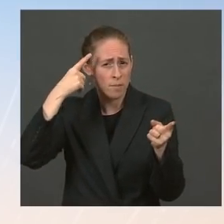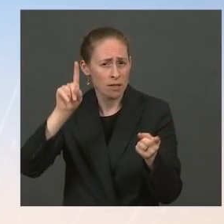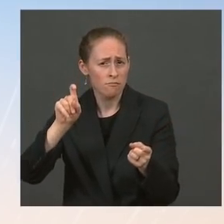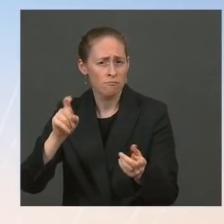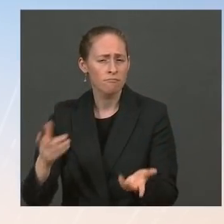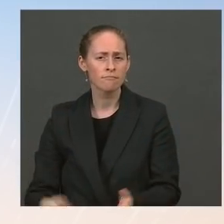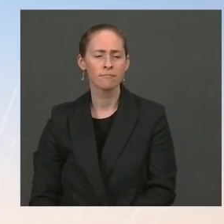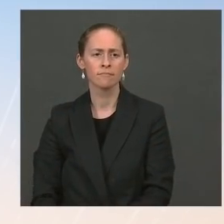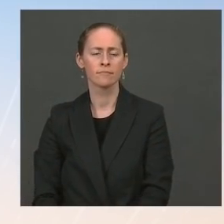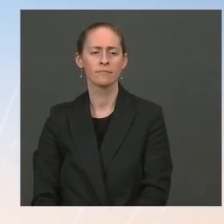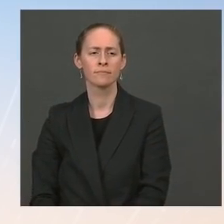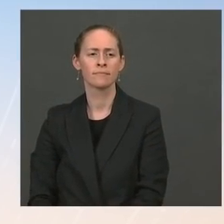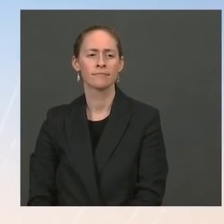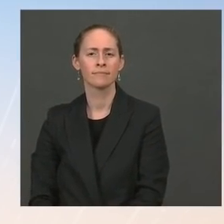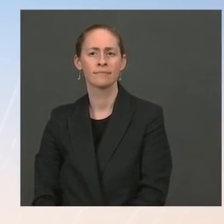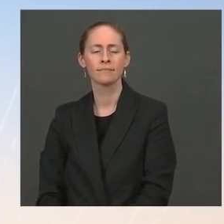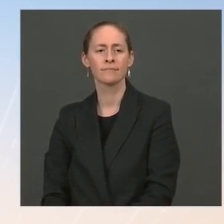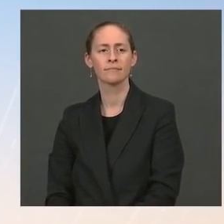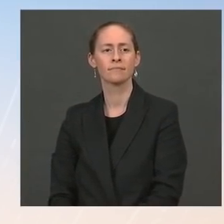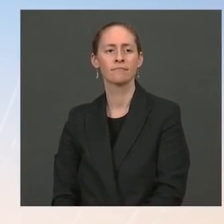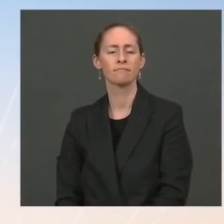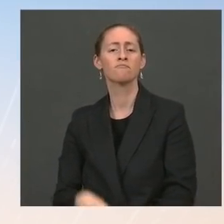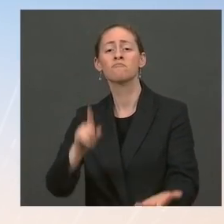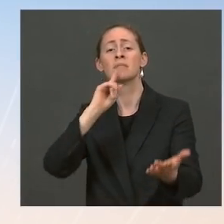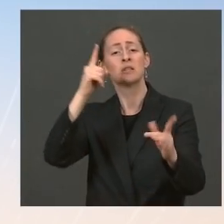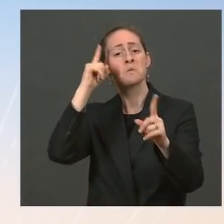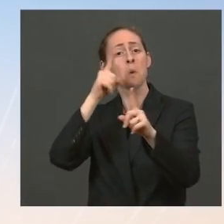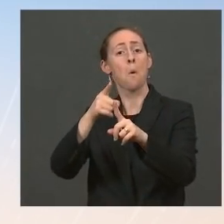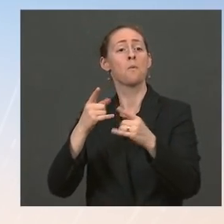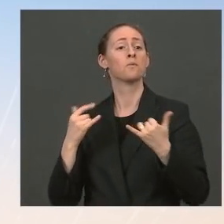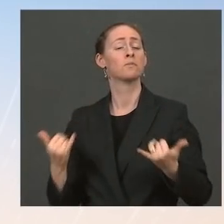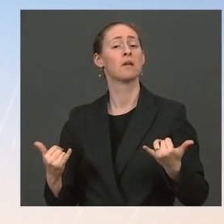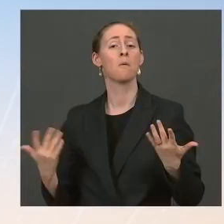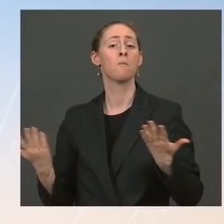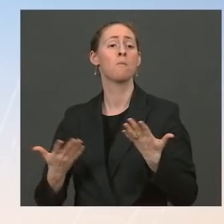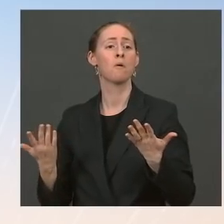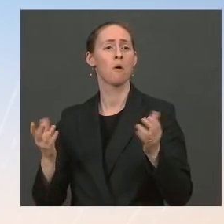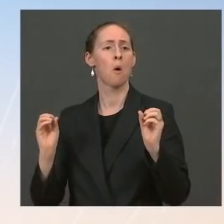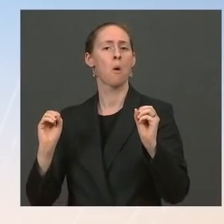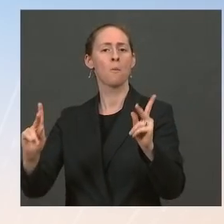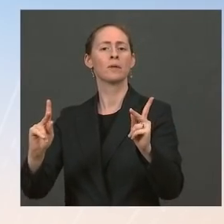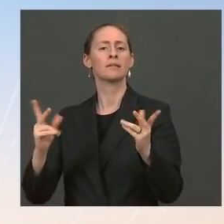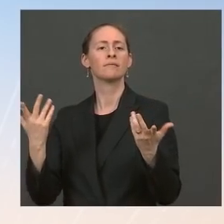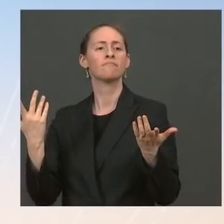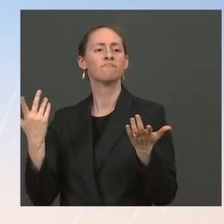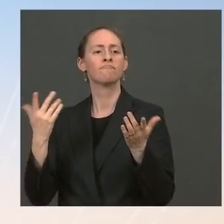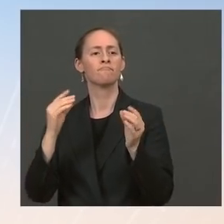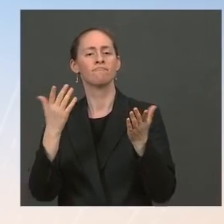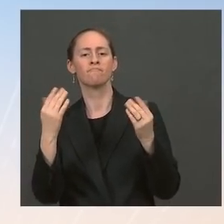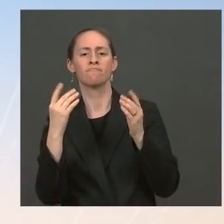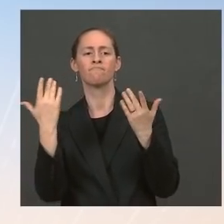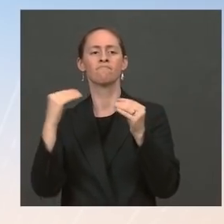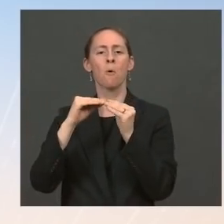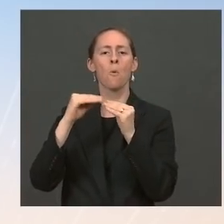is an opportunity to resume a level of engagement with the Canadians and the Mexicans and their leadership --